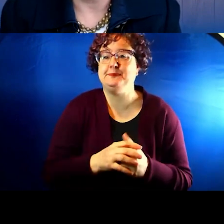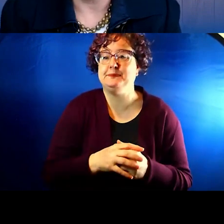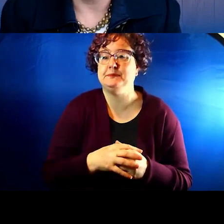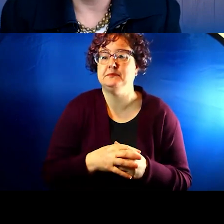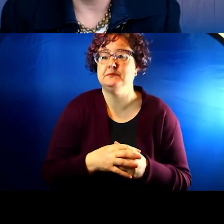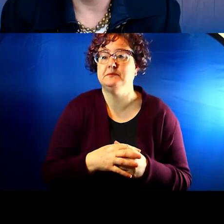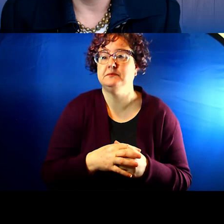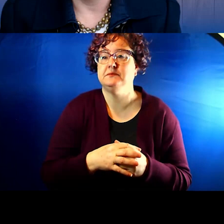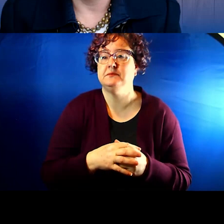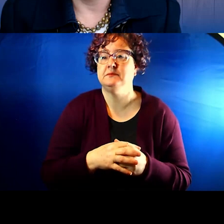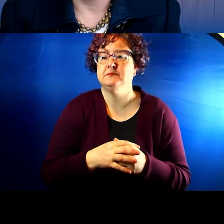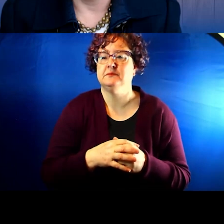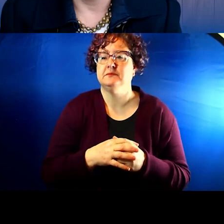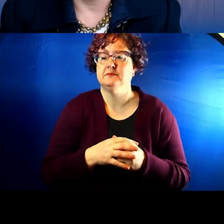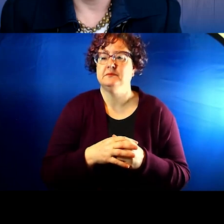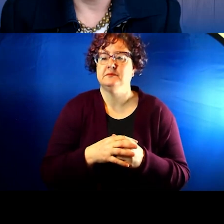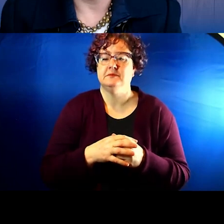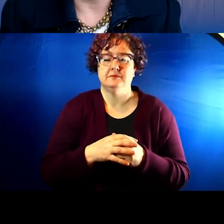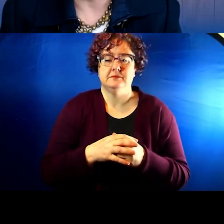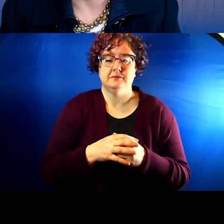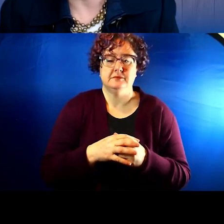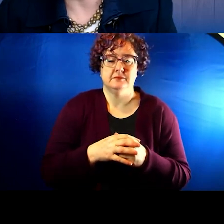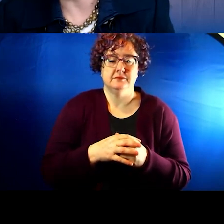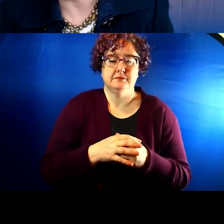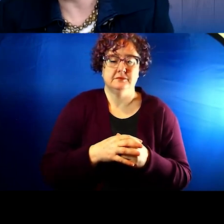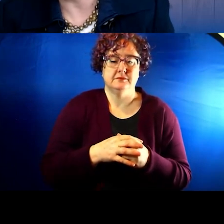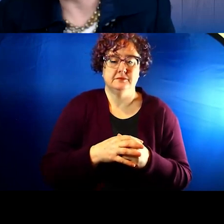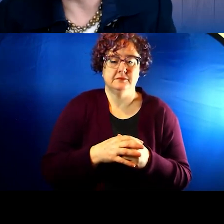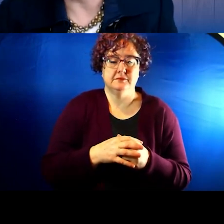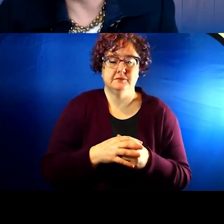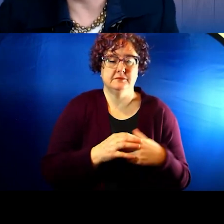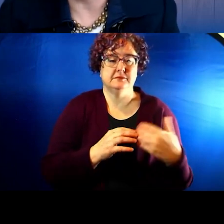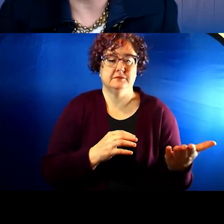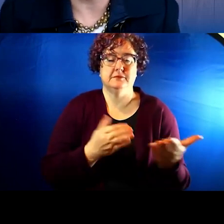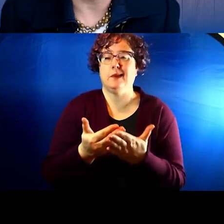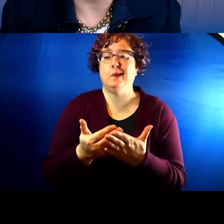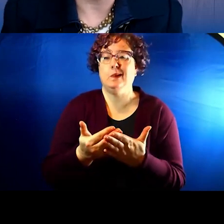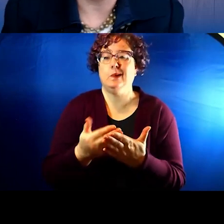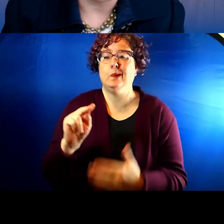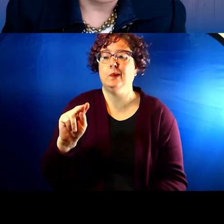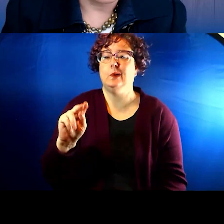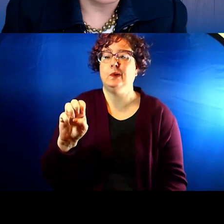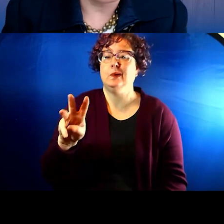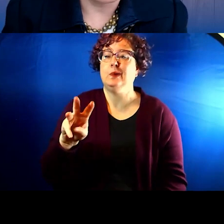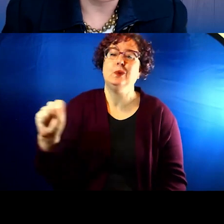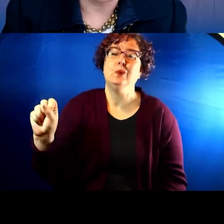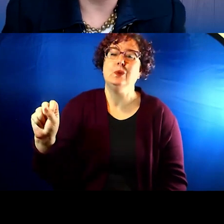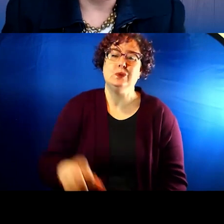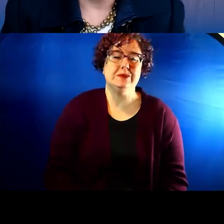THE NEWS. WE START EVERY WEEK WITH A LITTLE BIT OF NEWS.